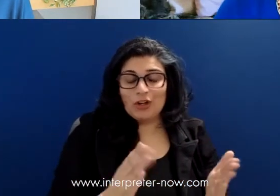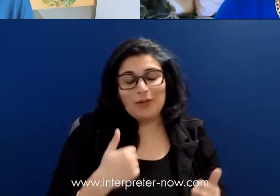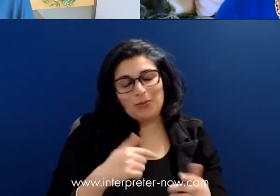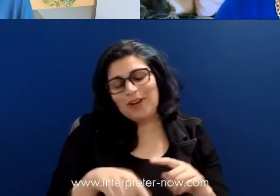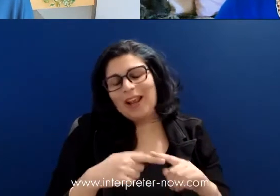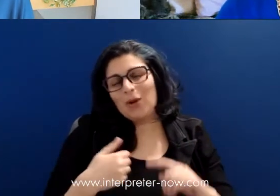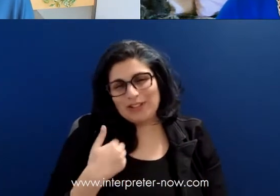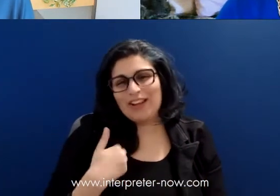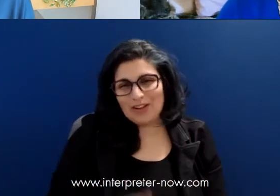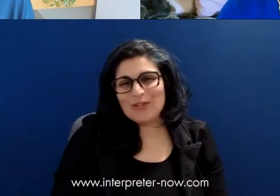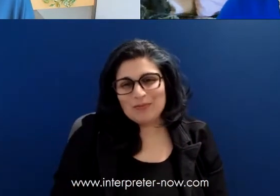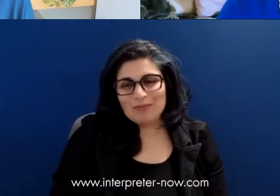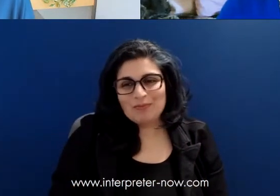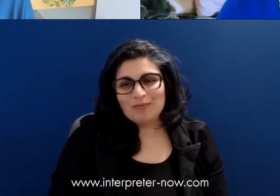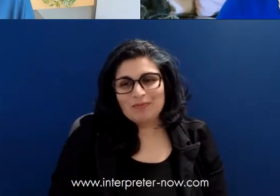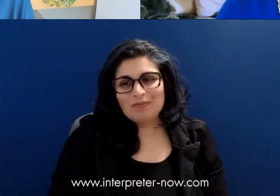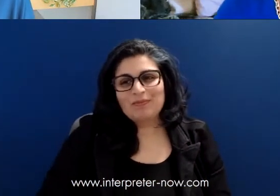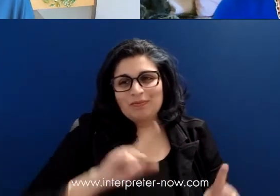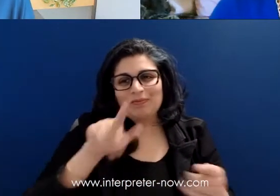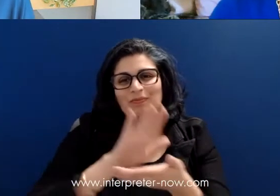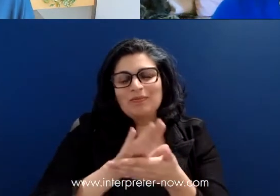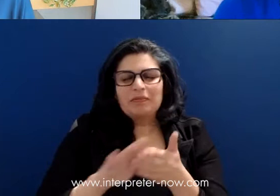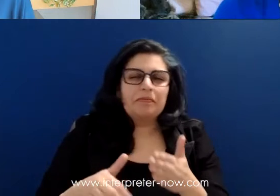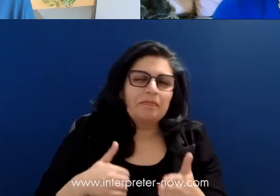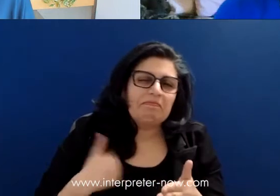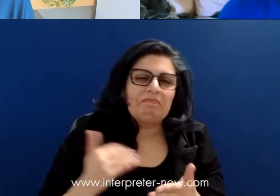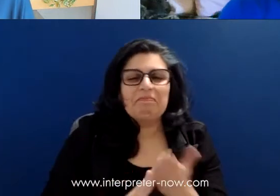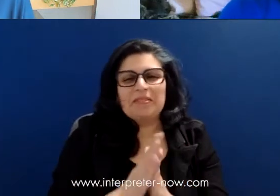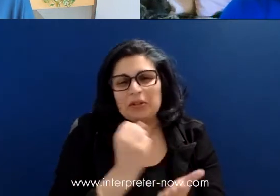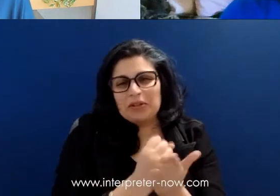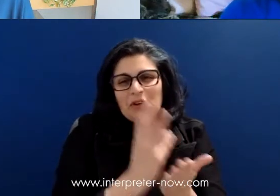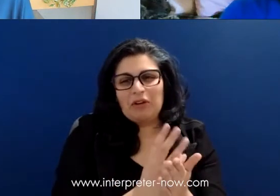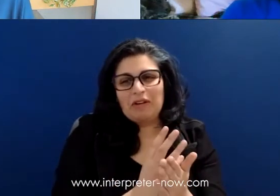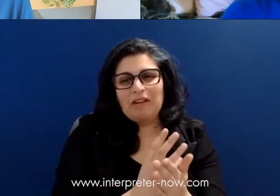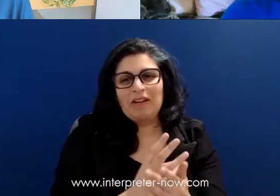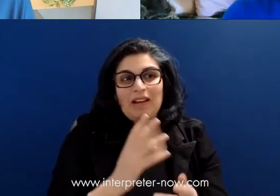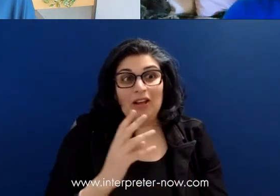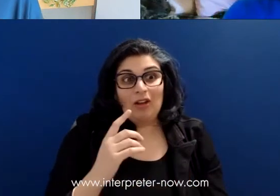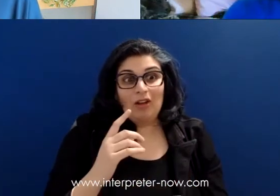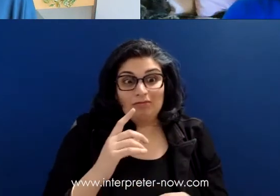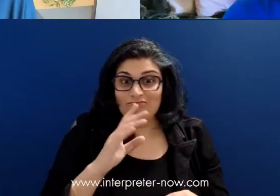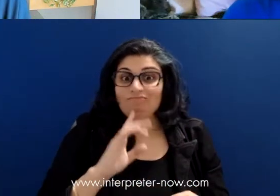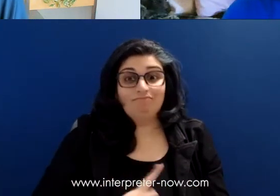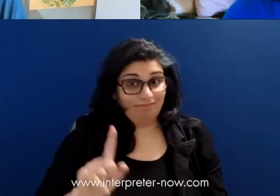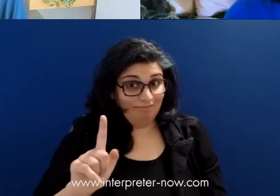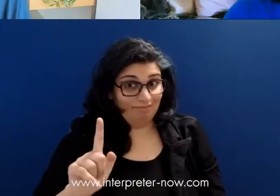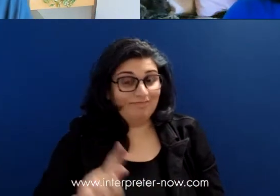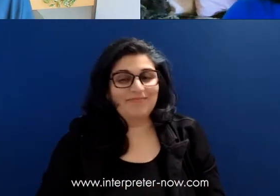I went to school really young, became a social worker pretty young by like 21, and then went